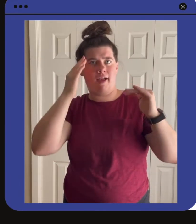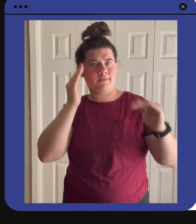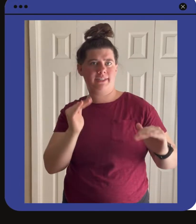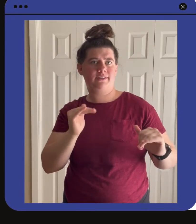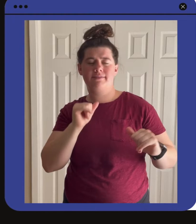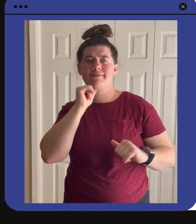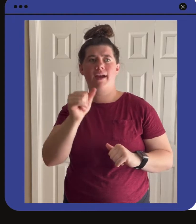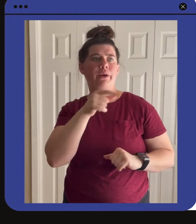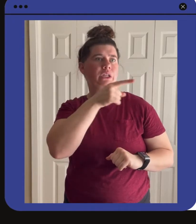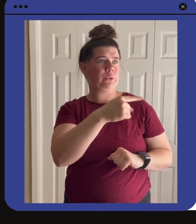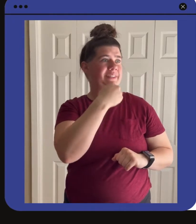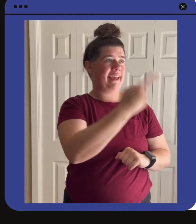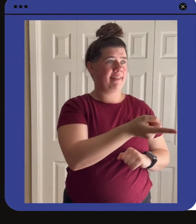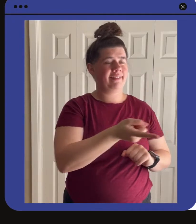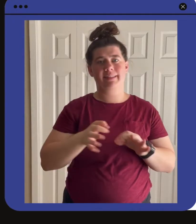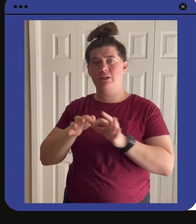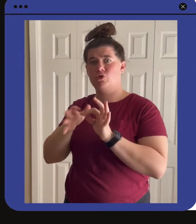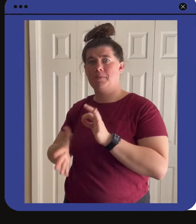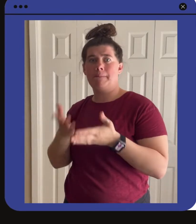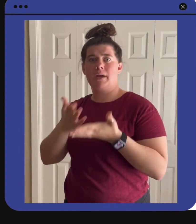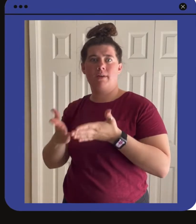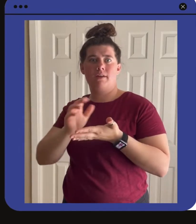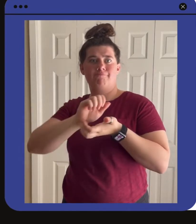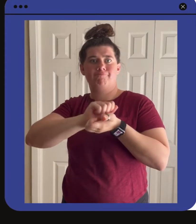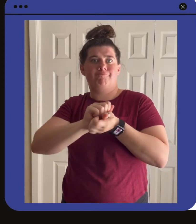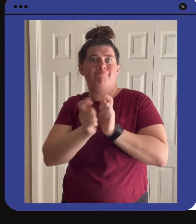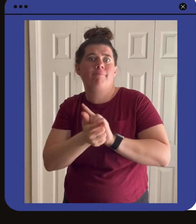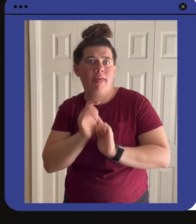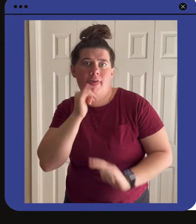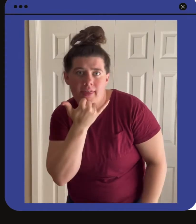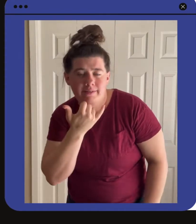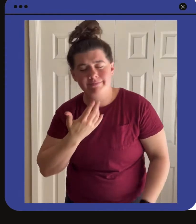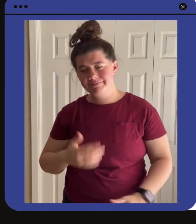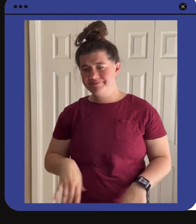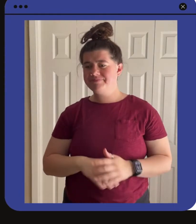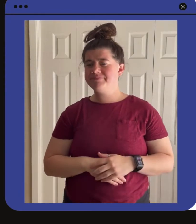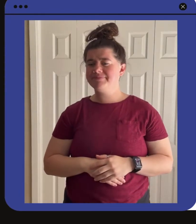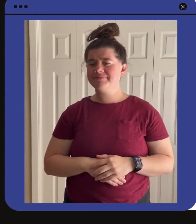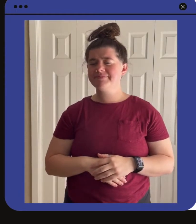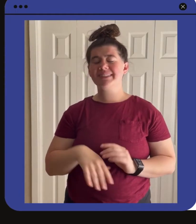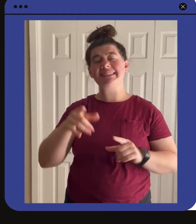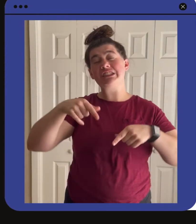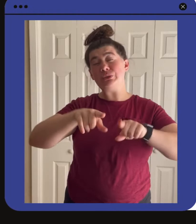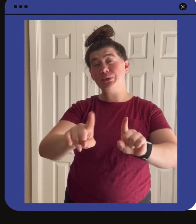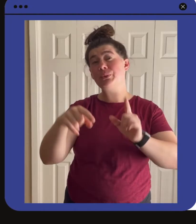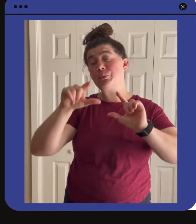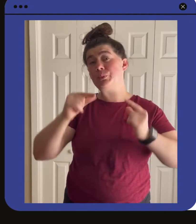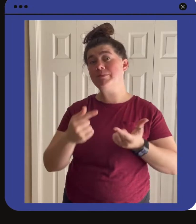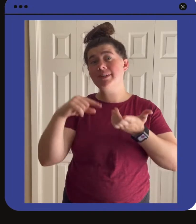and be aware of what the expectations are. Not you telling The Interpreter, and then maybe there's a translation error